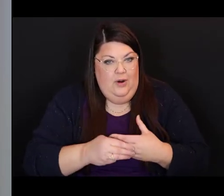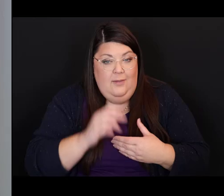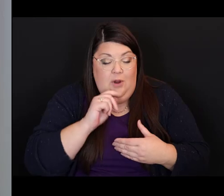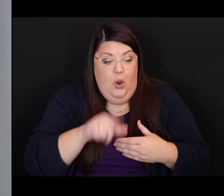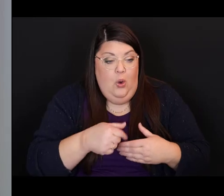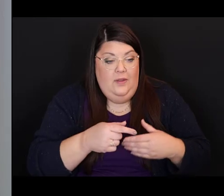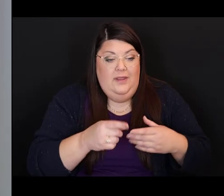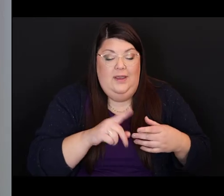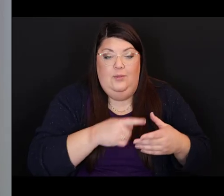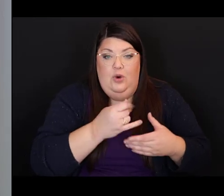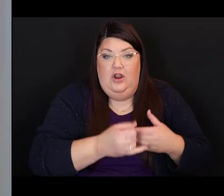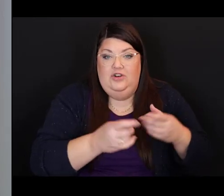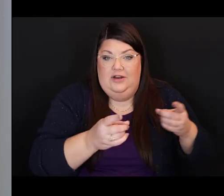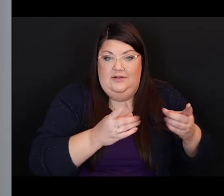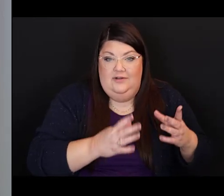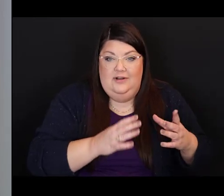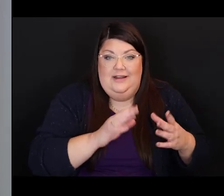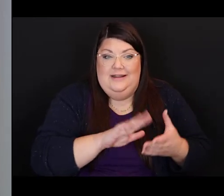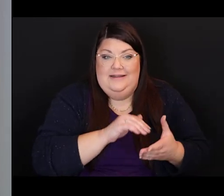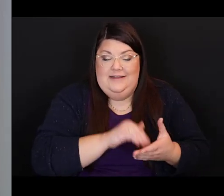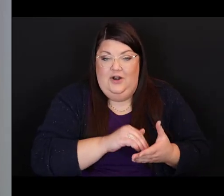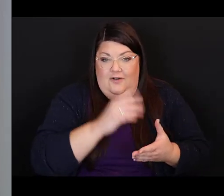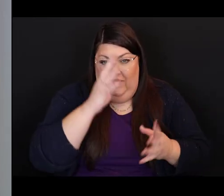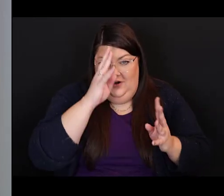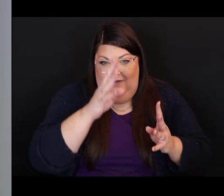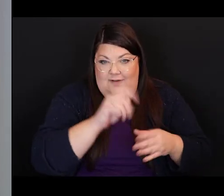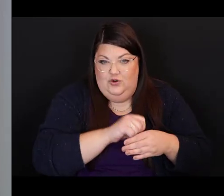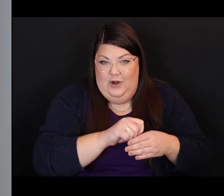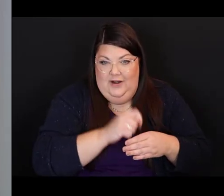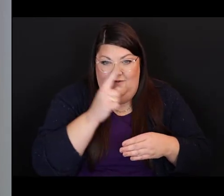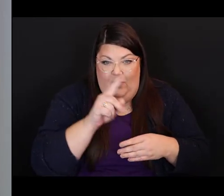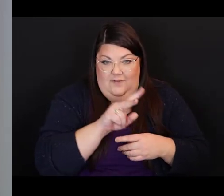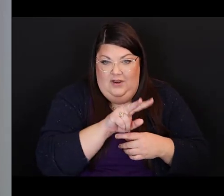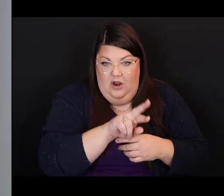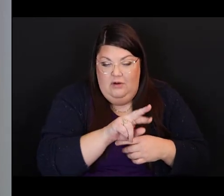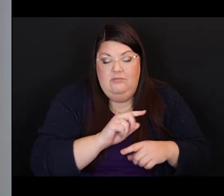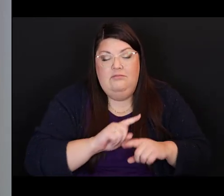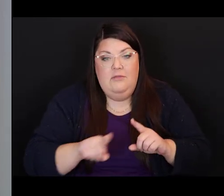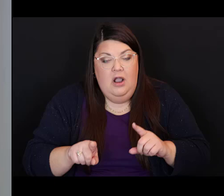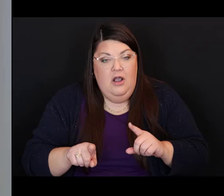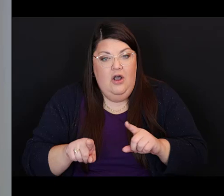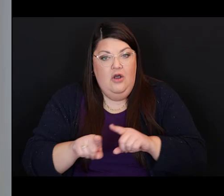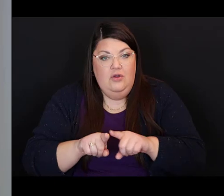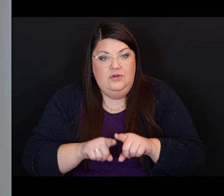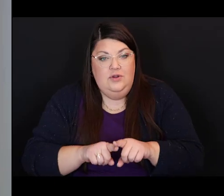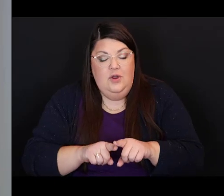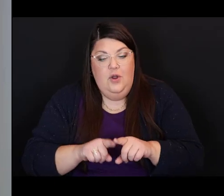the Project Director of the Center for Innovative Training for Vocational Rehabilitation but I also